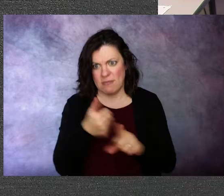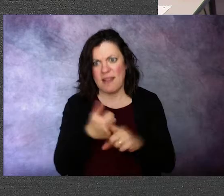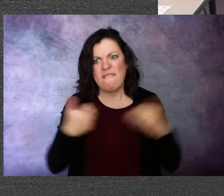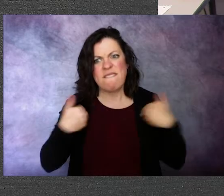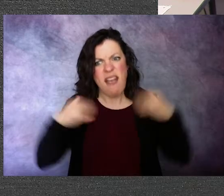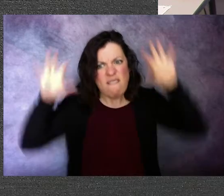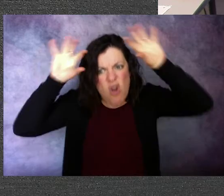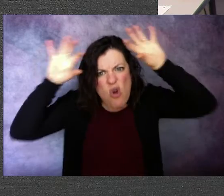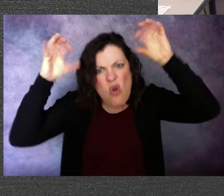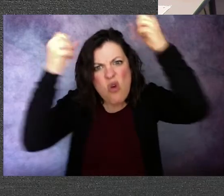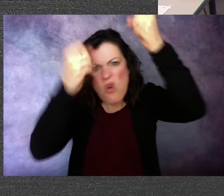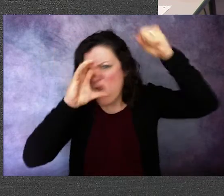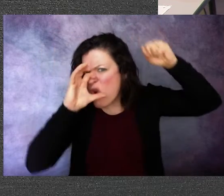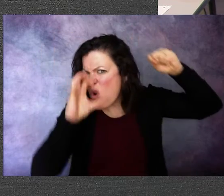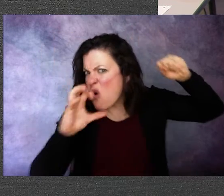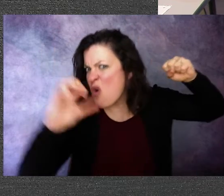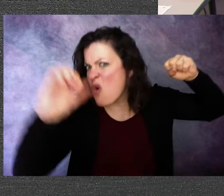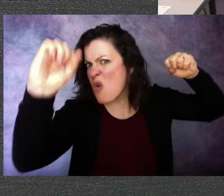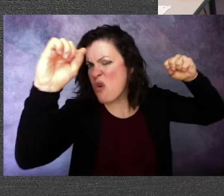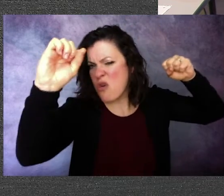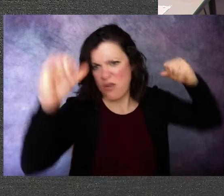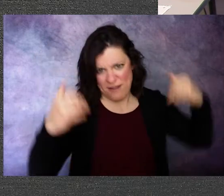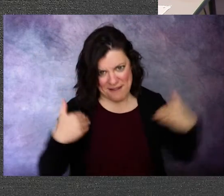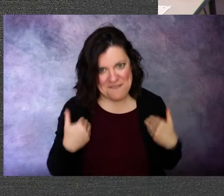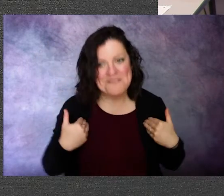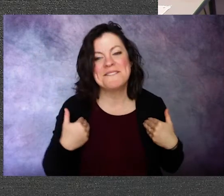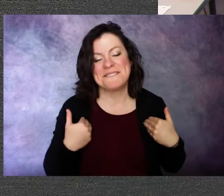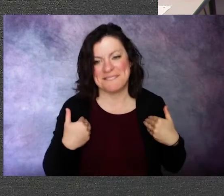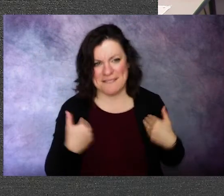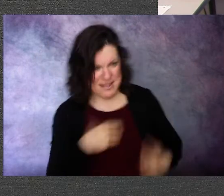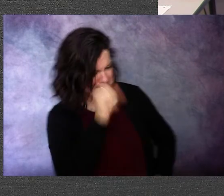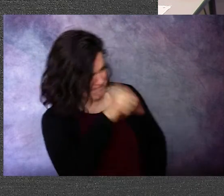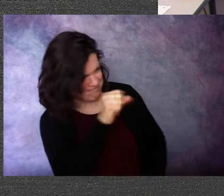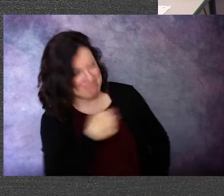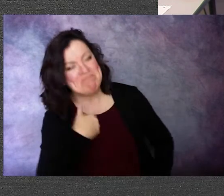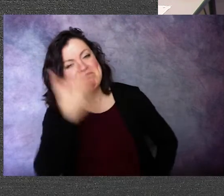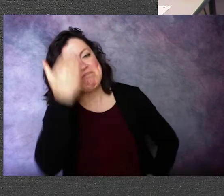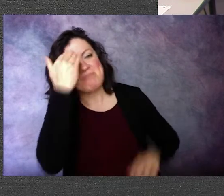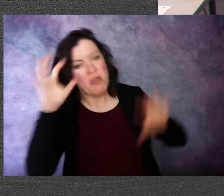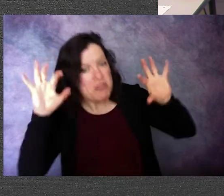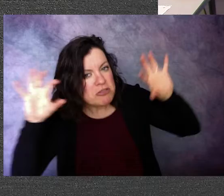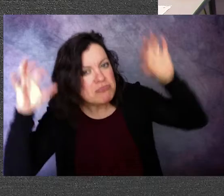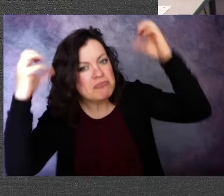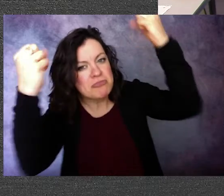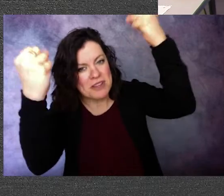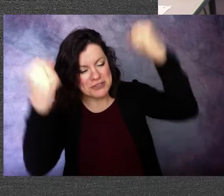Who has three horns on his head Yes I know the triceratops